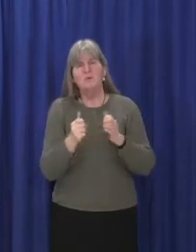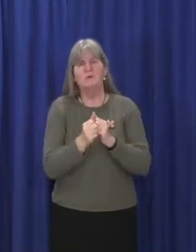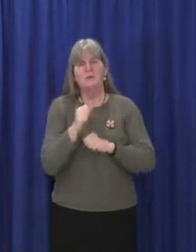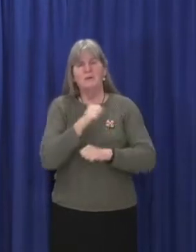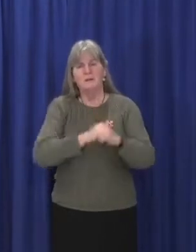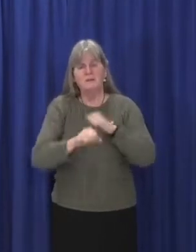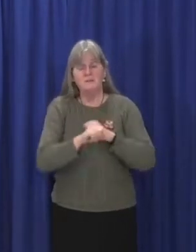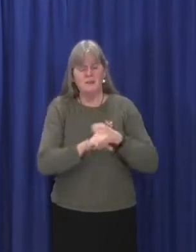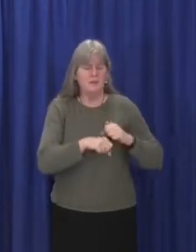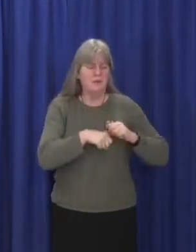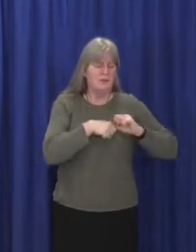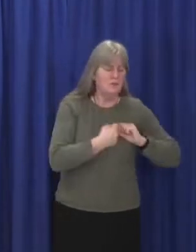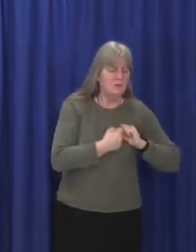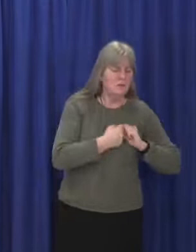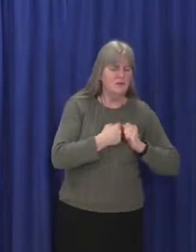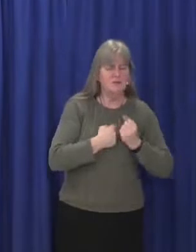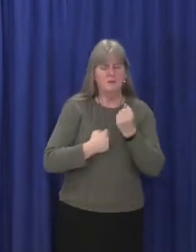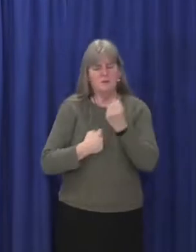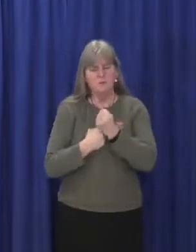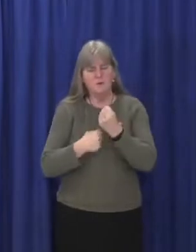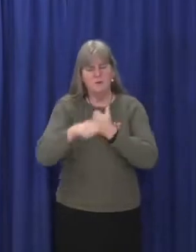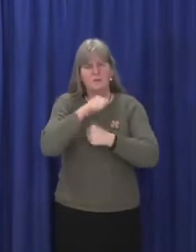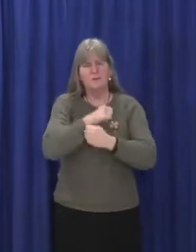and to support one another, together.